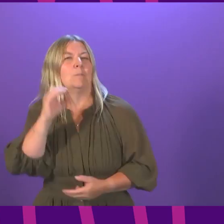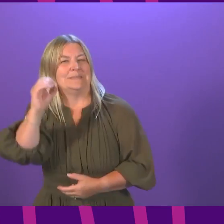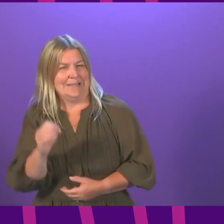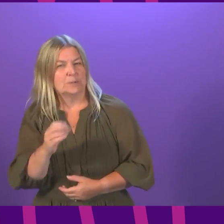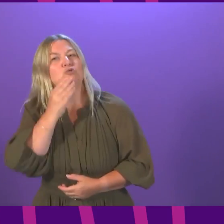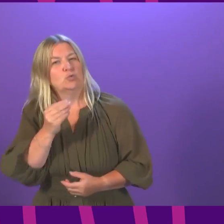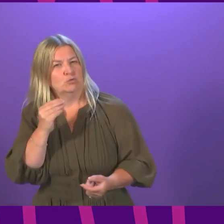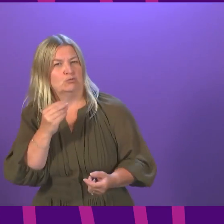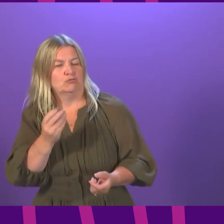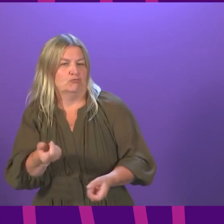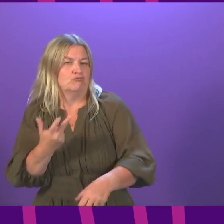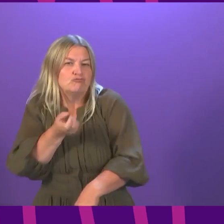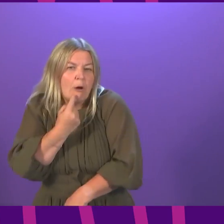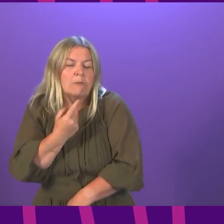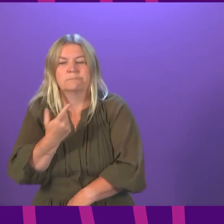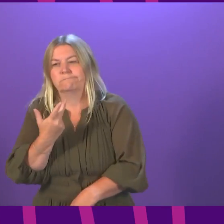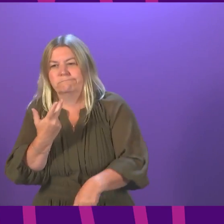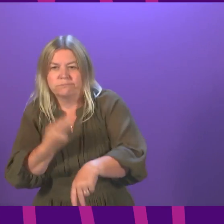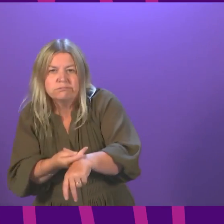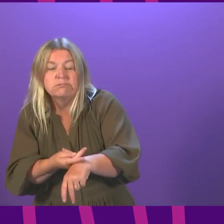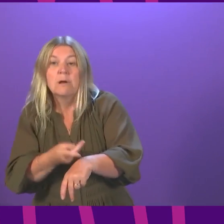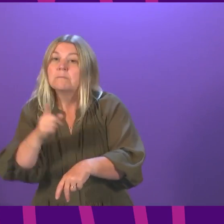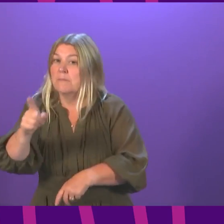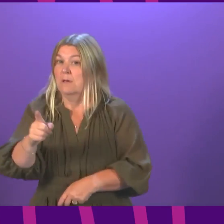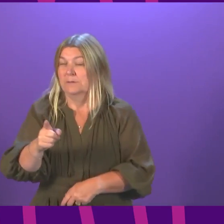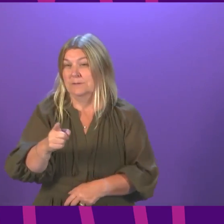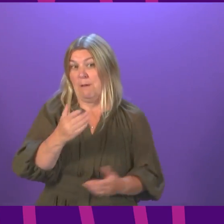disproportionate increase in the number of drug deaths among women. We know that there